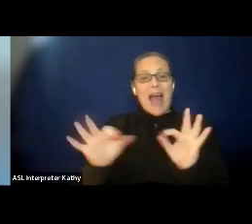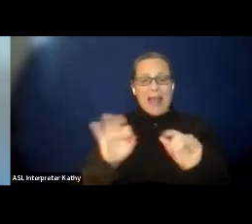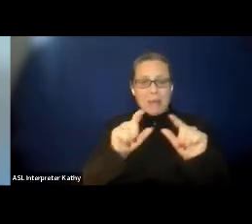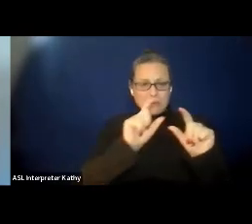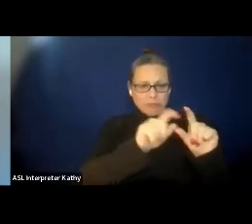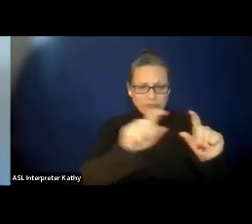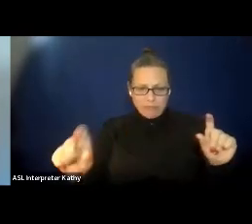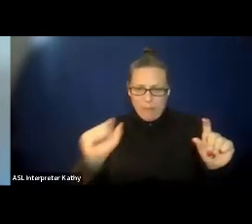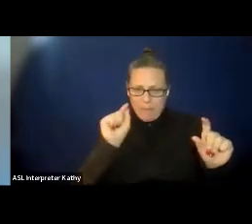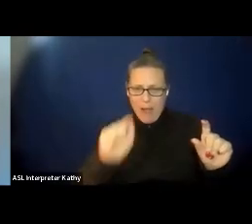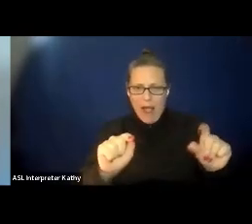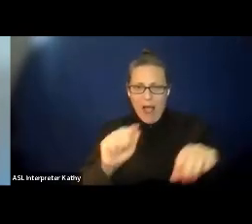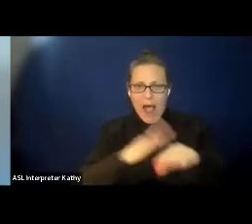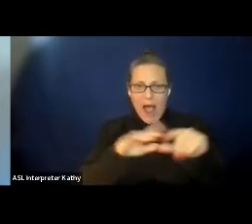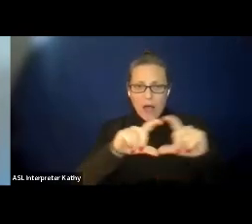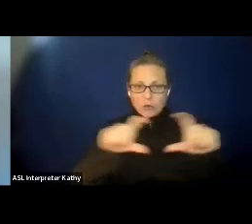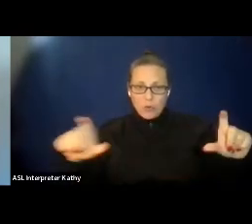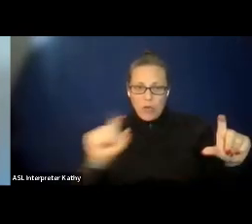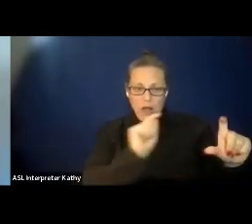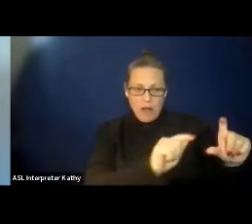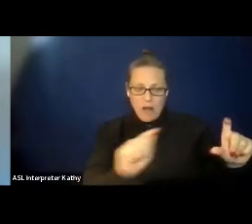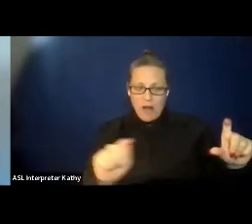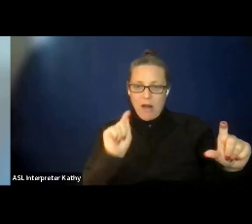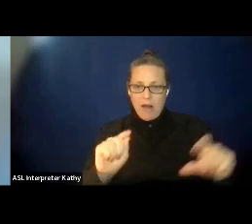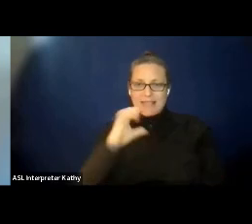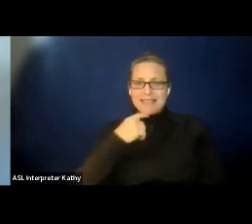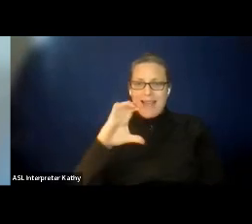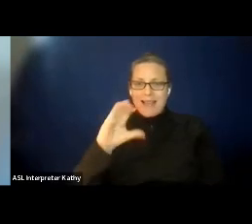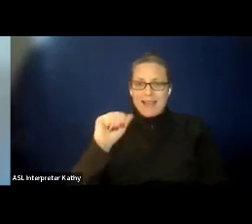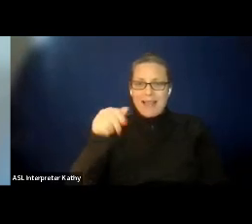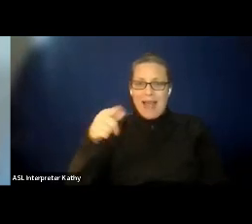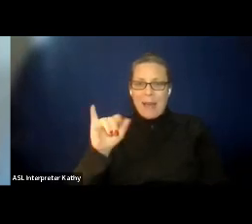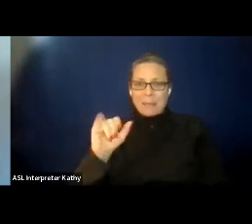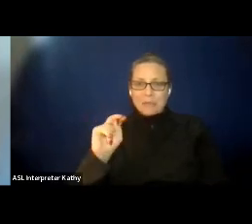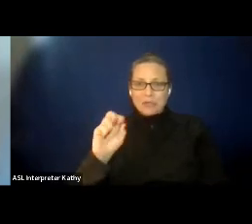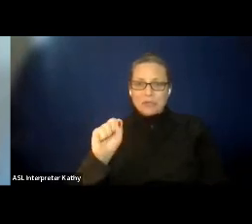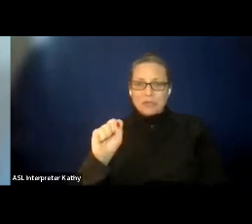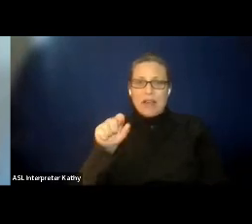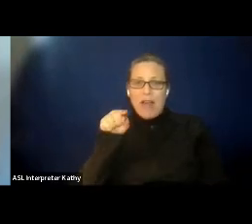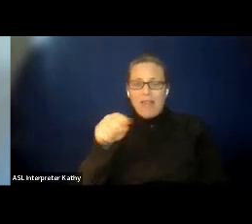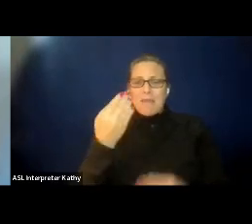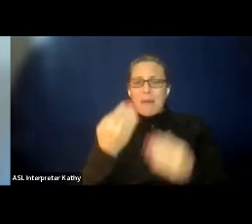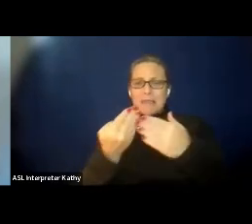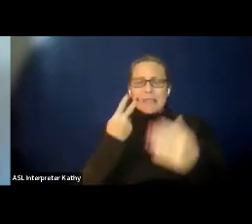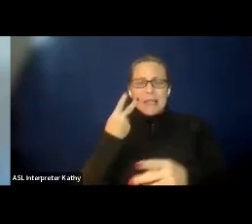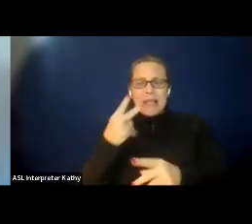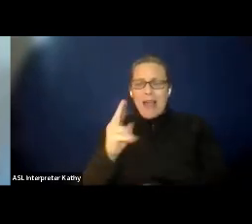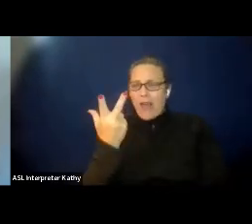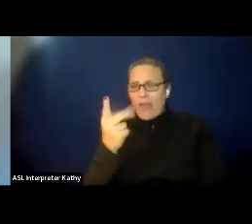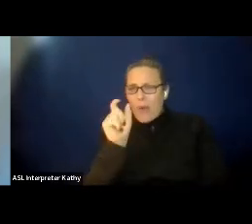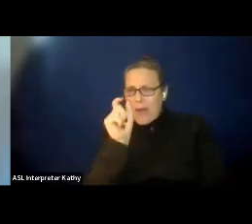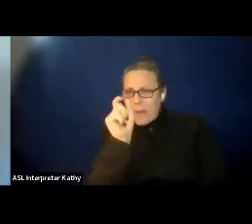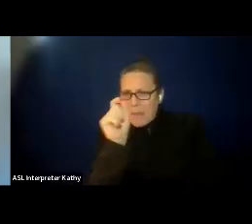available. To view the captions, you should have a captions button found at the bottom of your screen, where you can